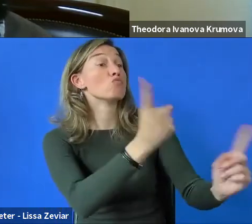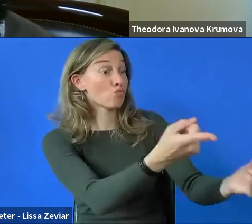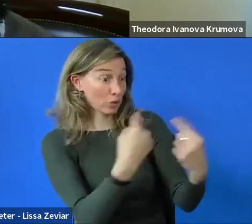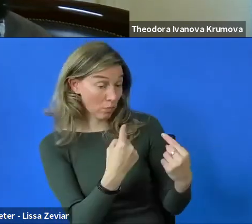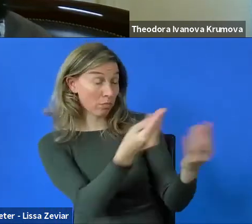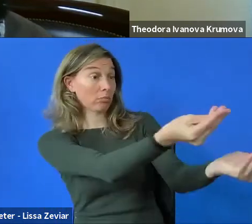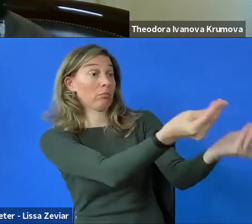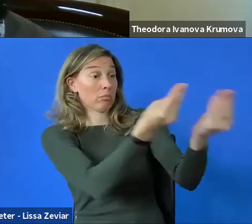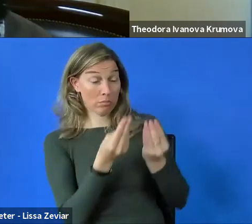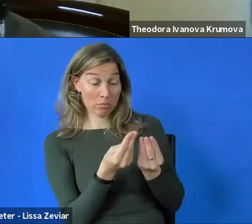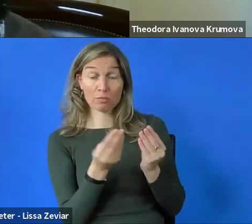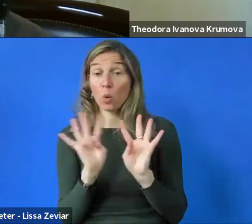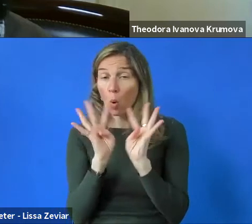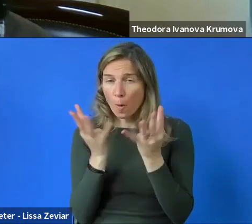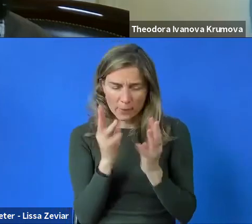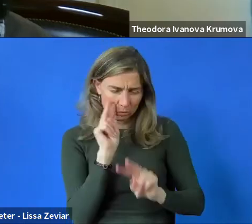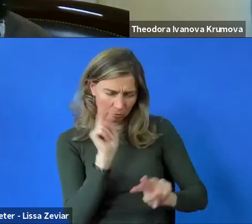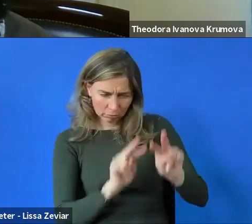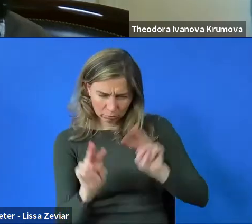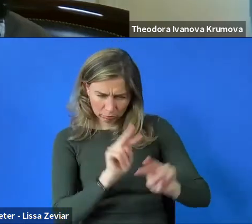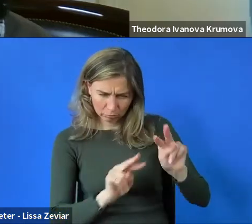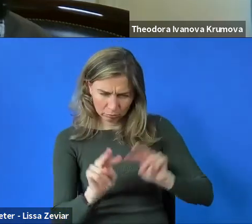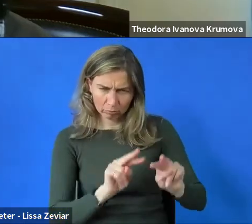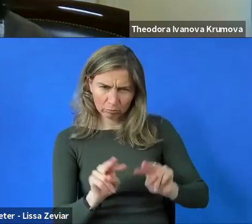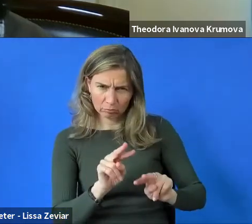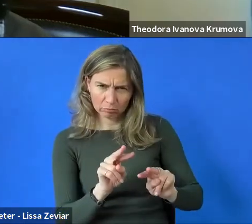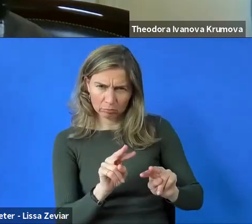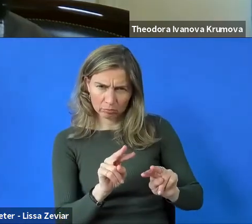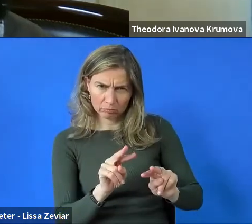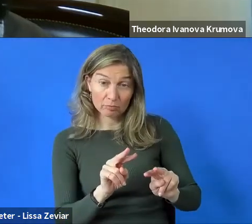and the committee produces the so-called follow-up reports.